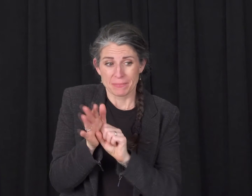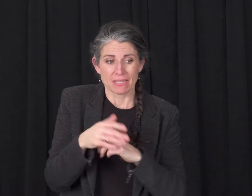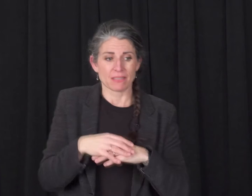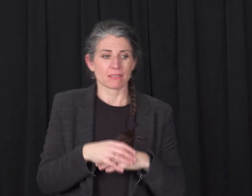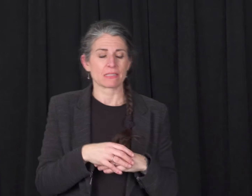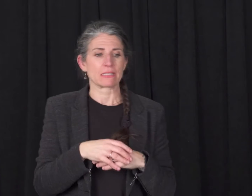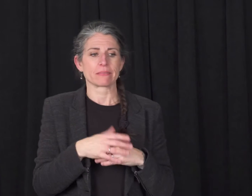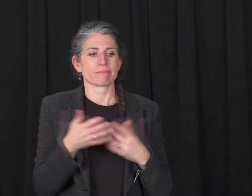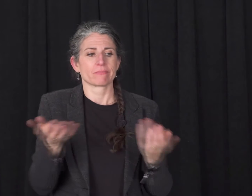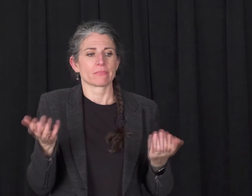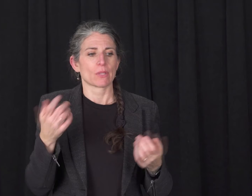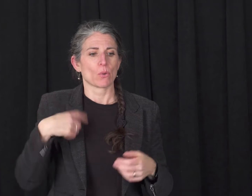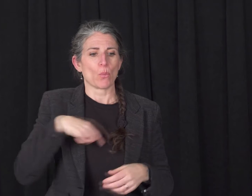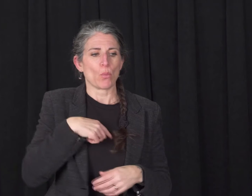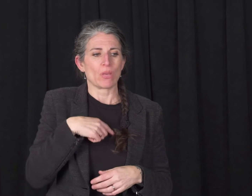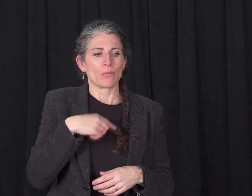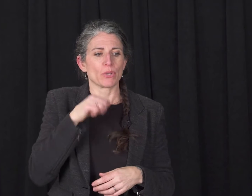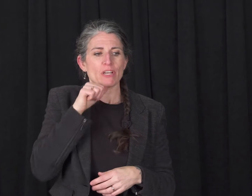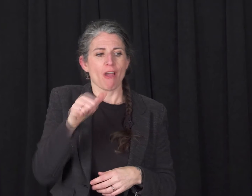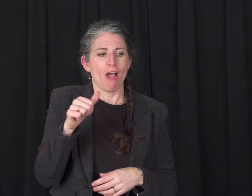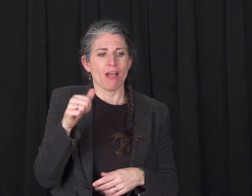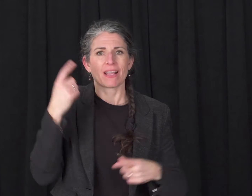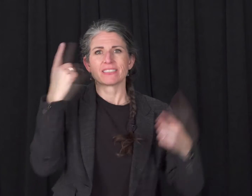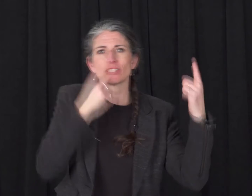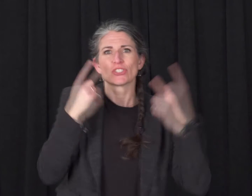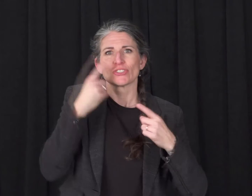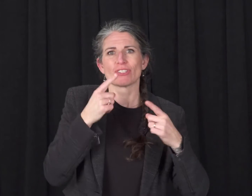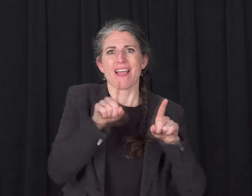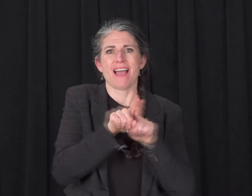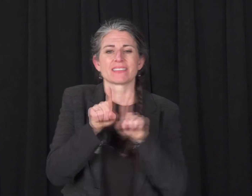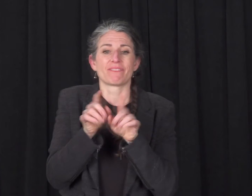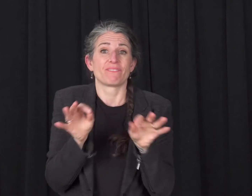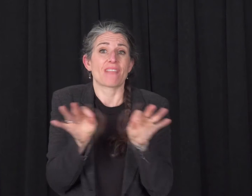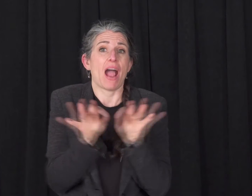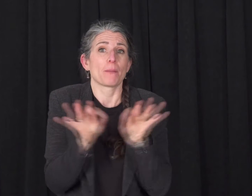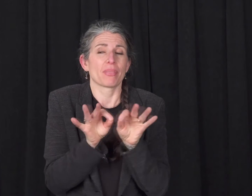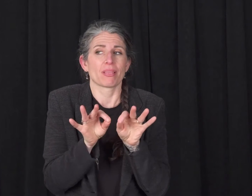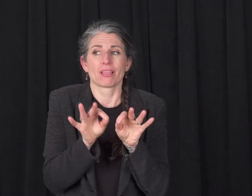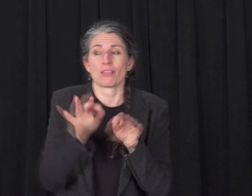uh we were not really uh considered as a valuable resource, you know, to support the community